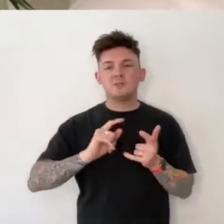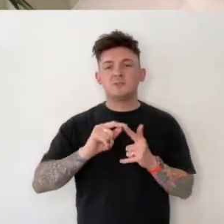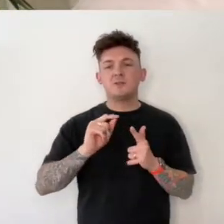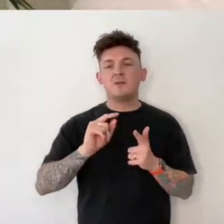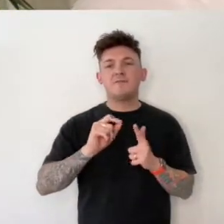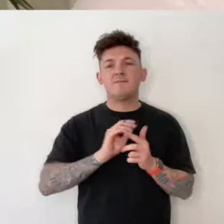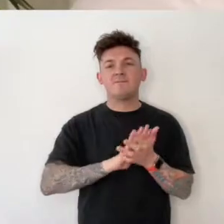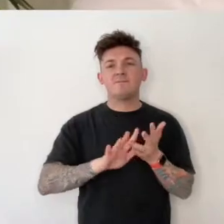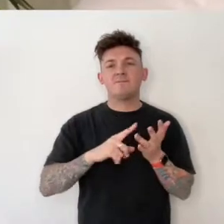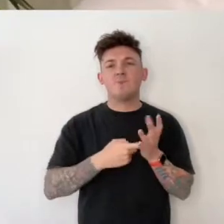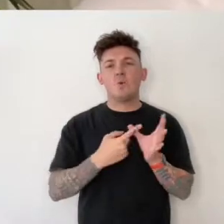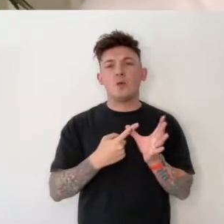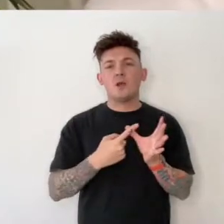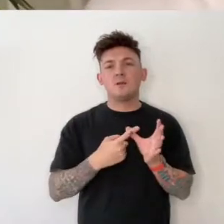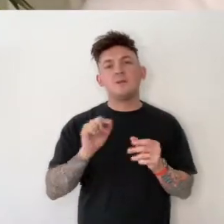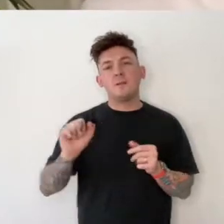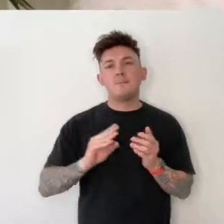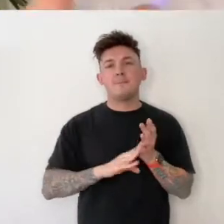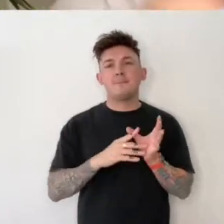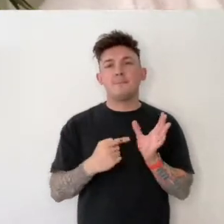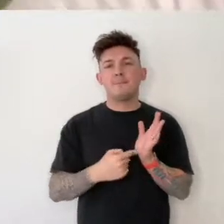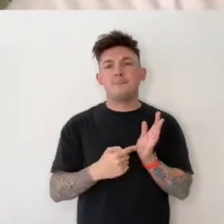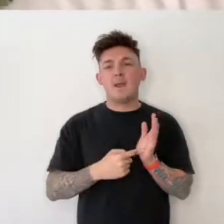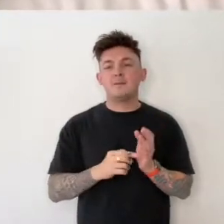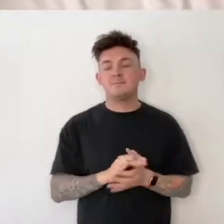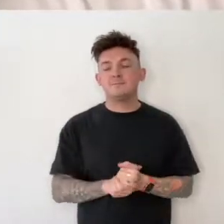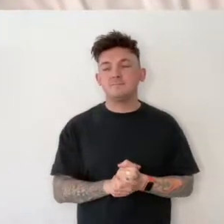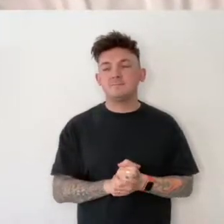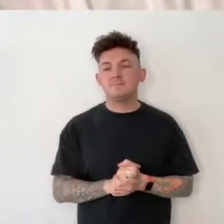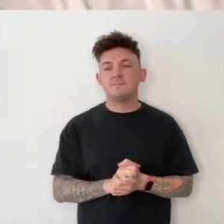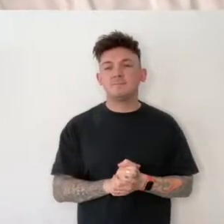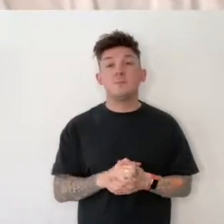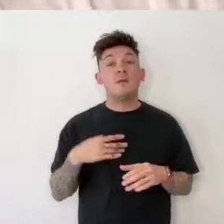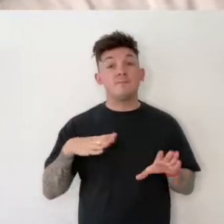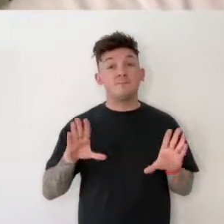so i thought well that sounds like a good idea. i've already primed my face so i'm going